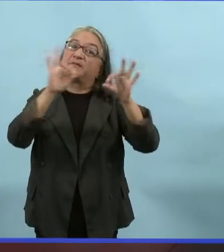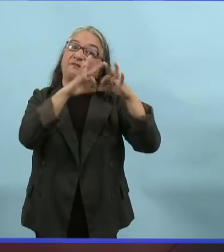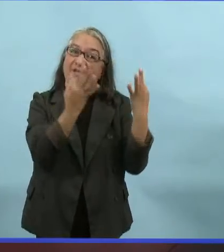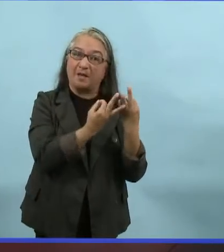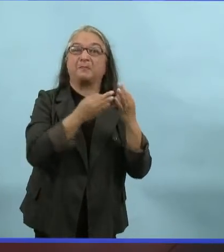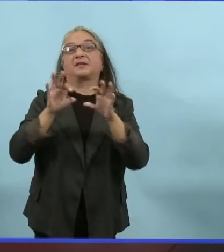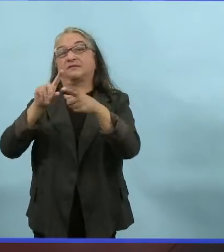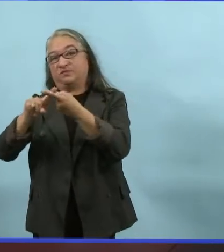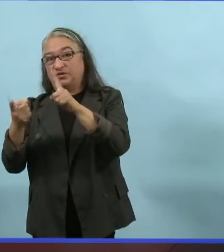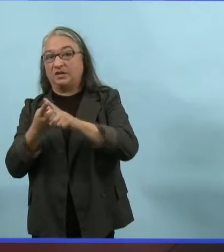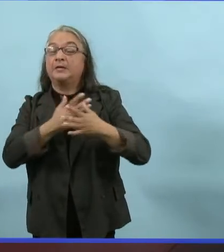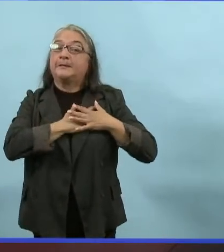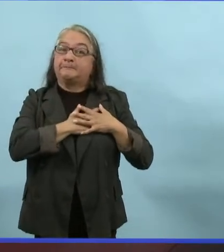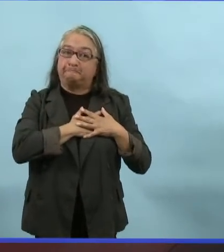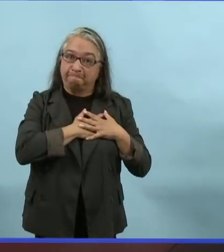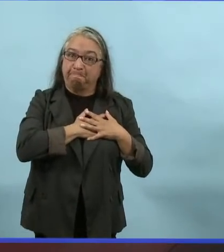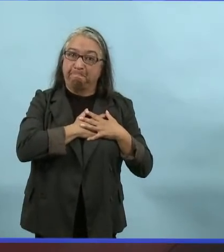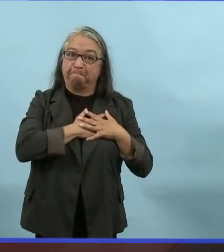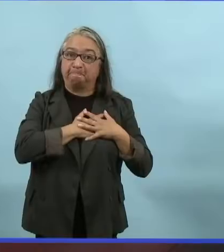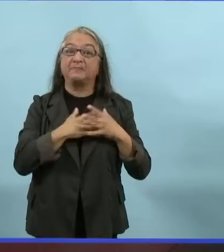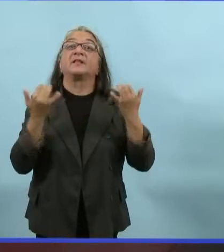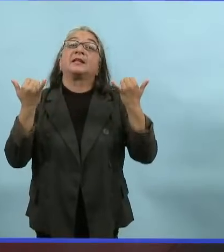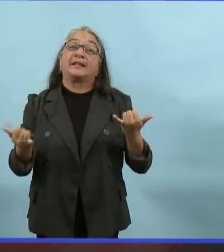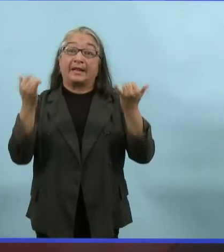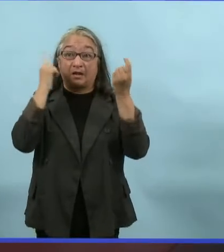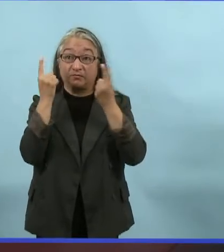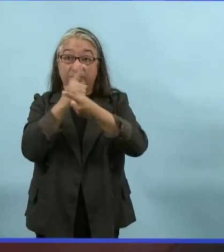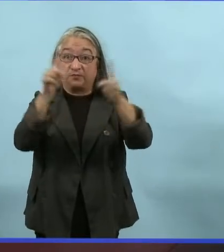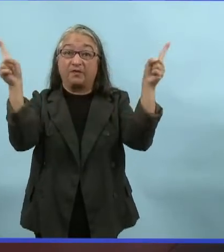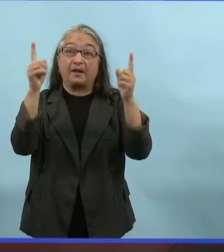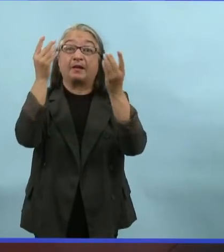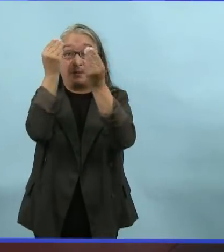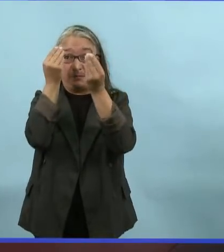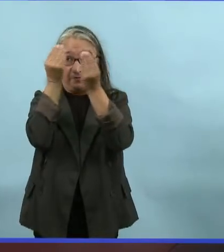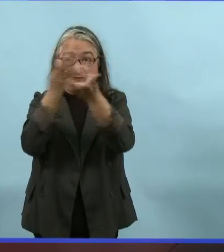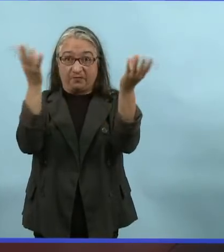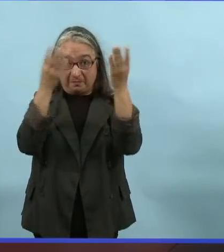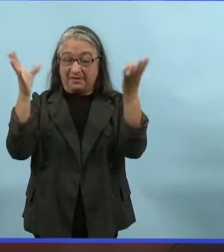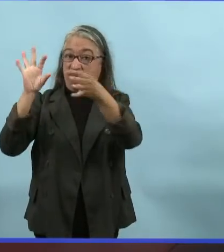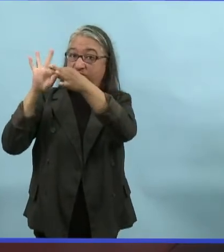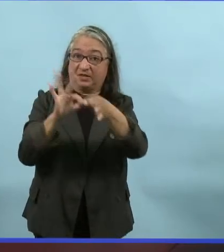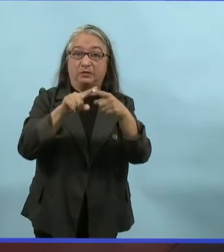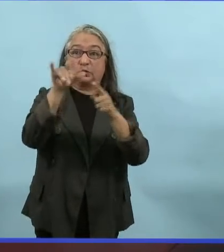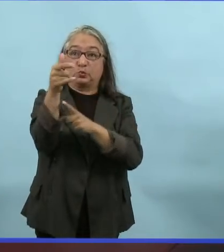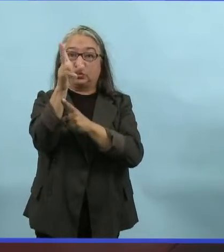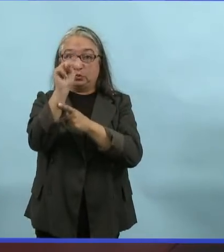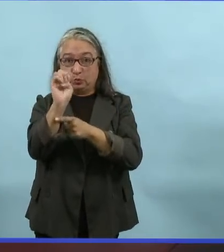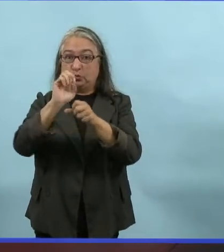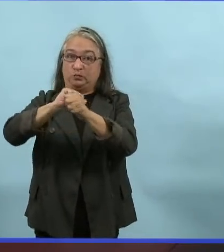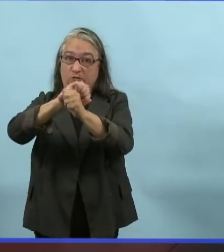month of june there were 412 hospital admissions this is 45 percent lower than the previous month